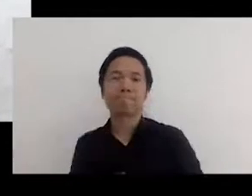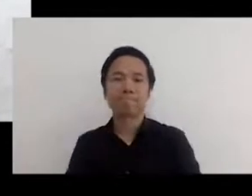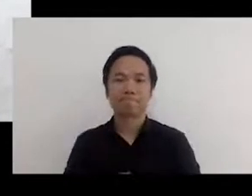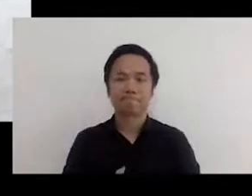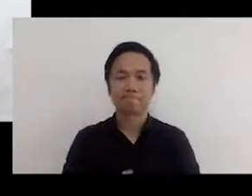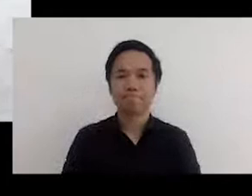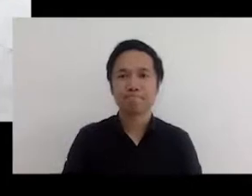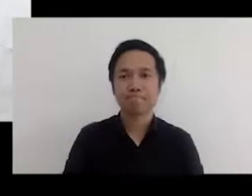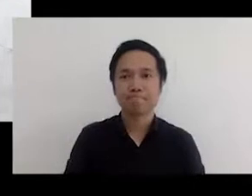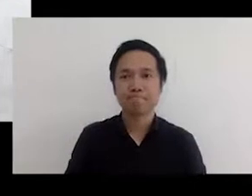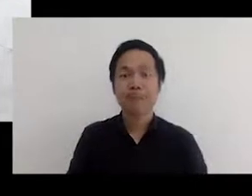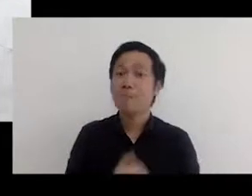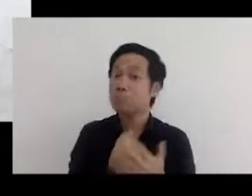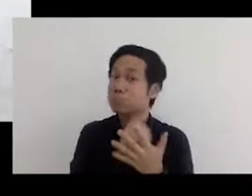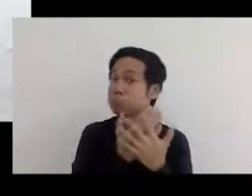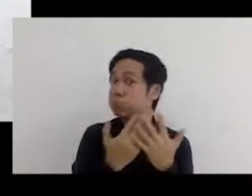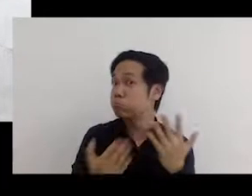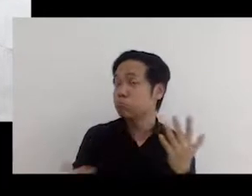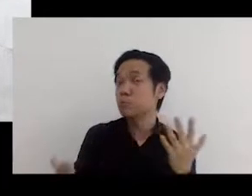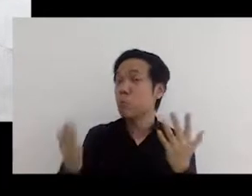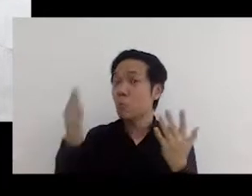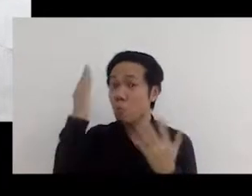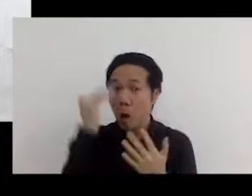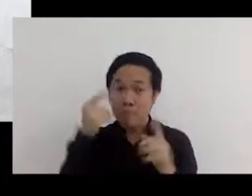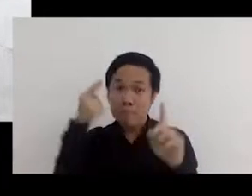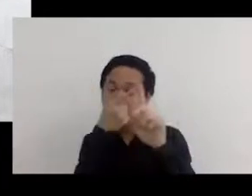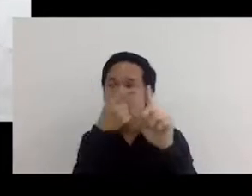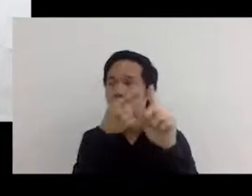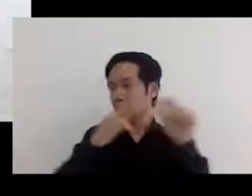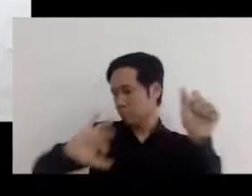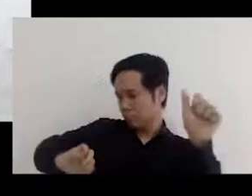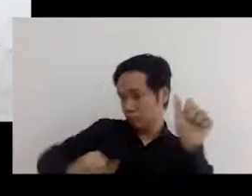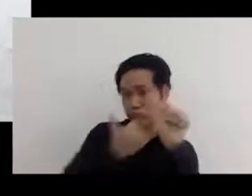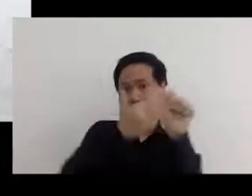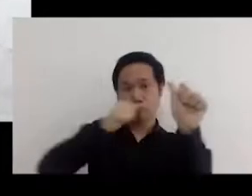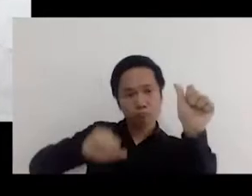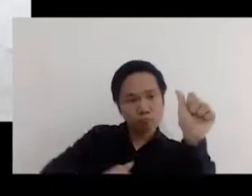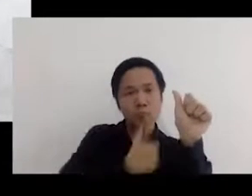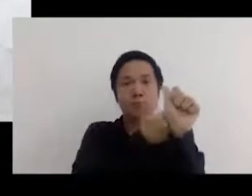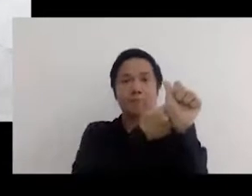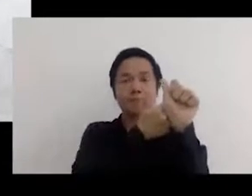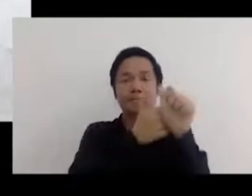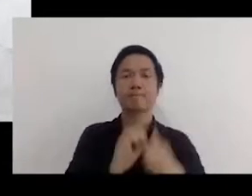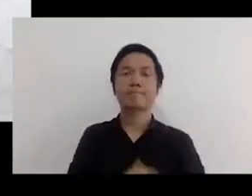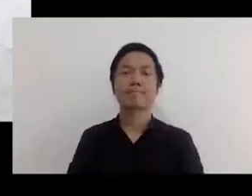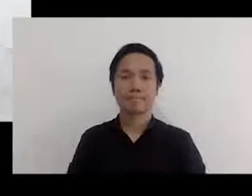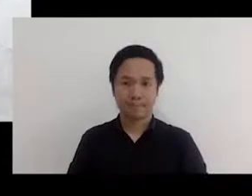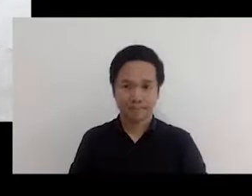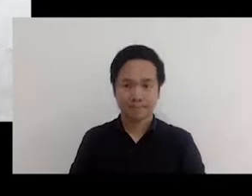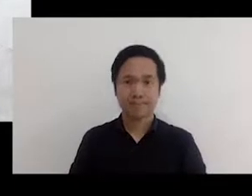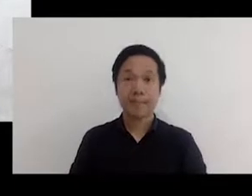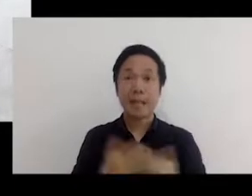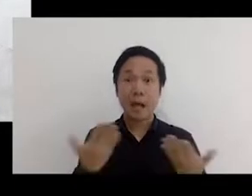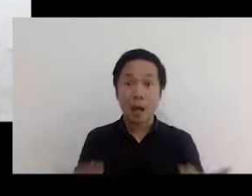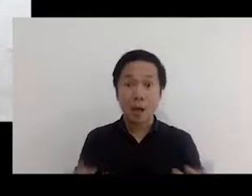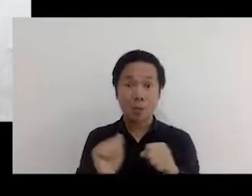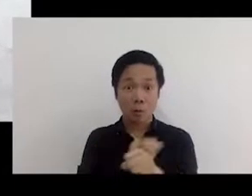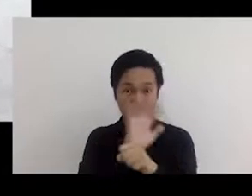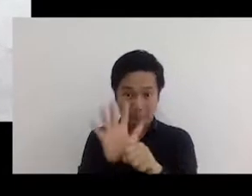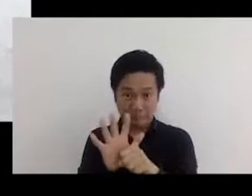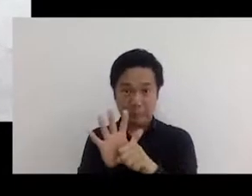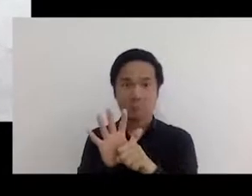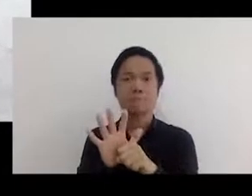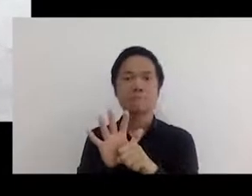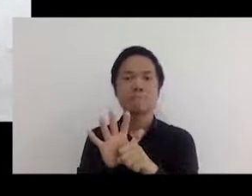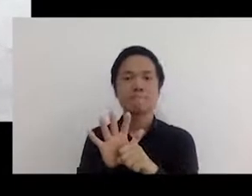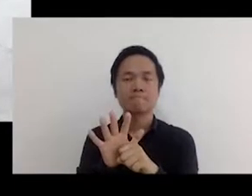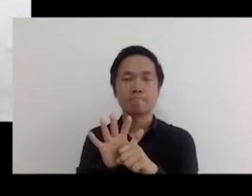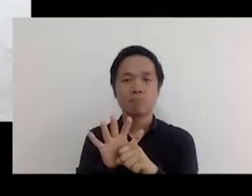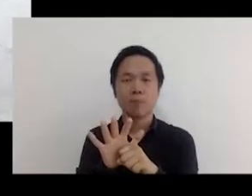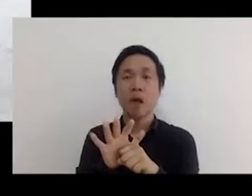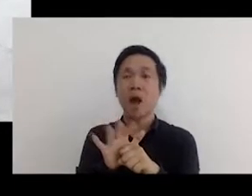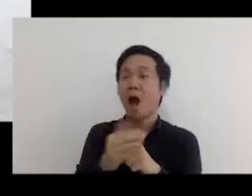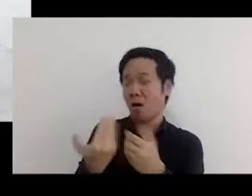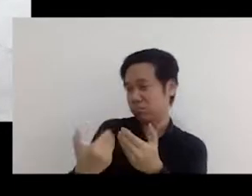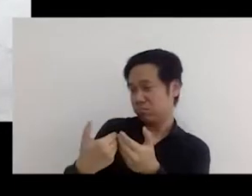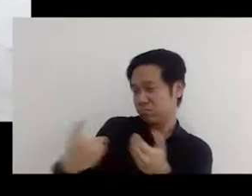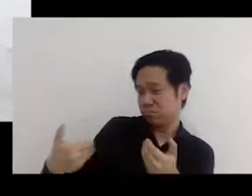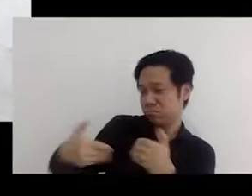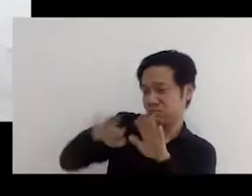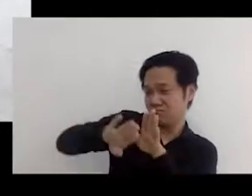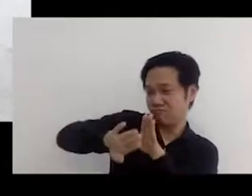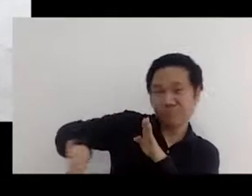The COVID-19 pandemic and the lockdown measures imposed forced exclusion, rising inequalities and distress, impacting girls and women with disabilities.